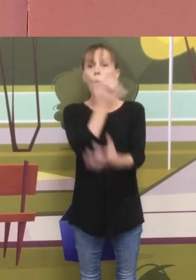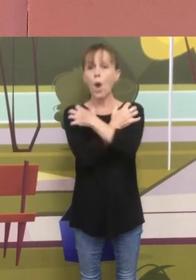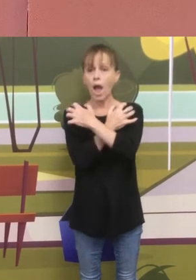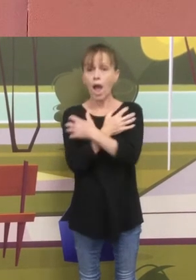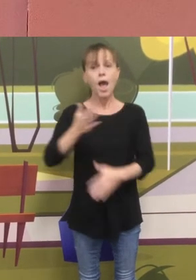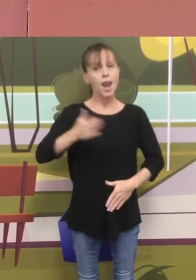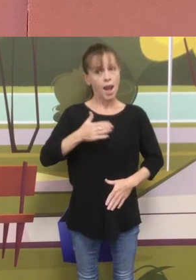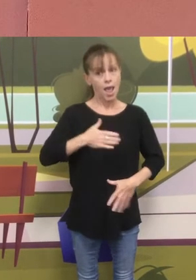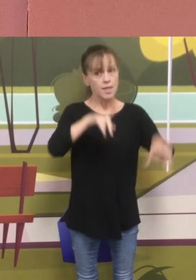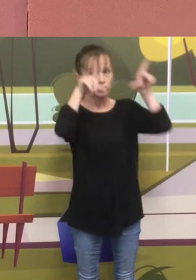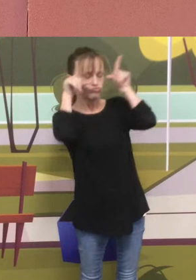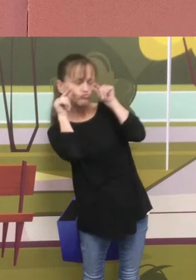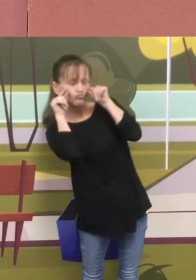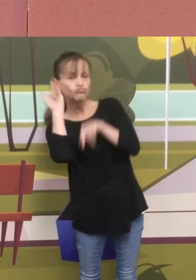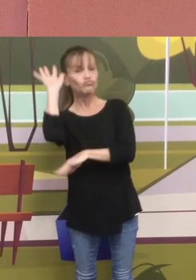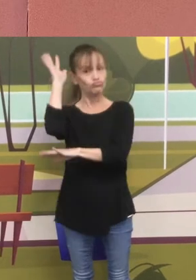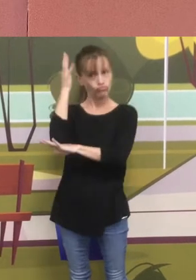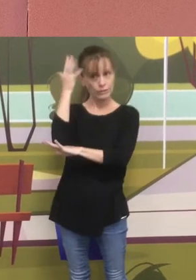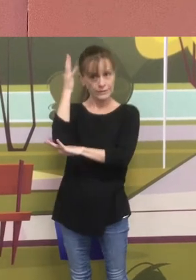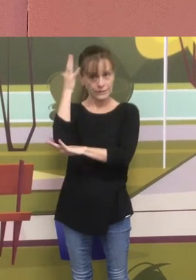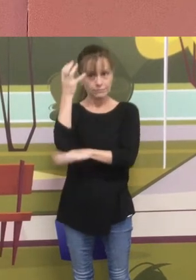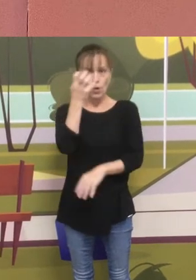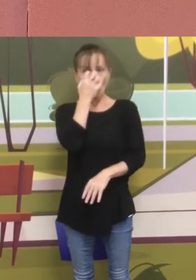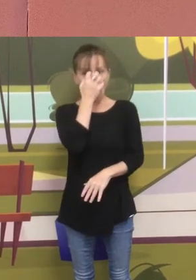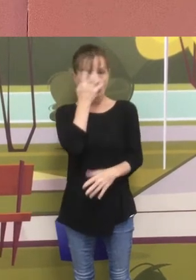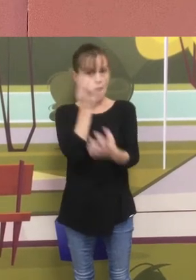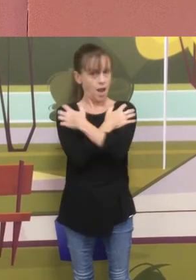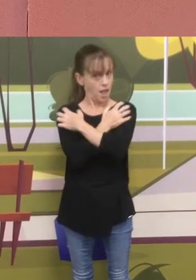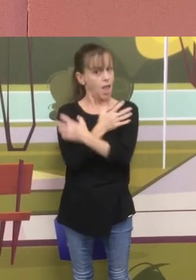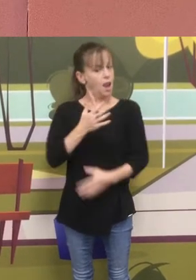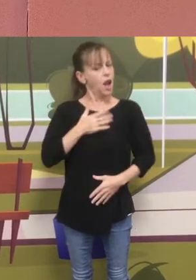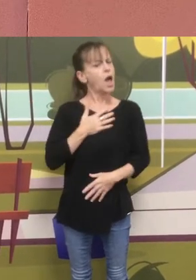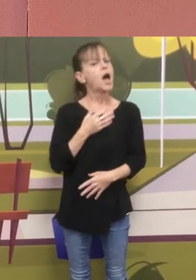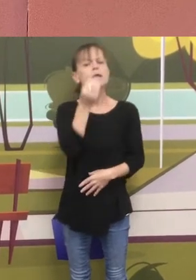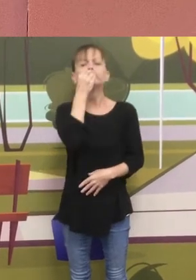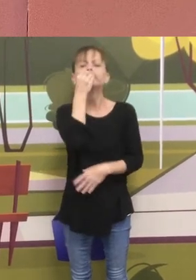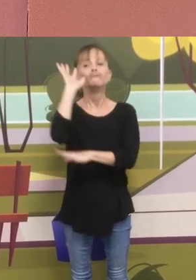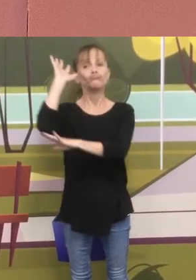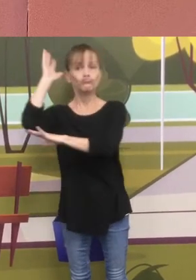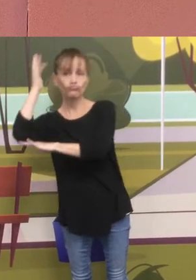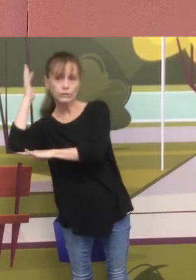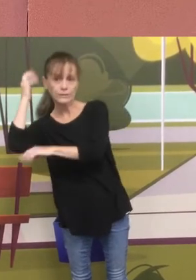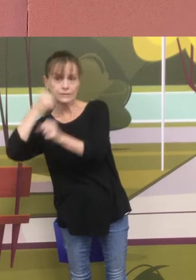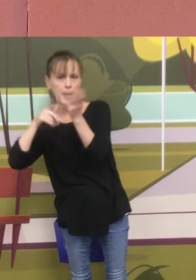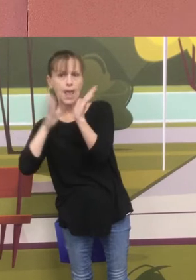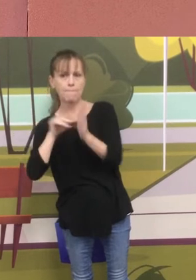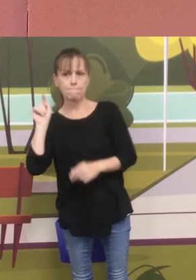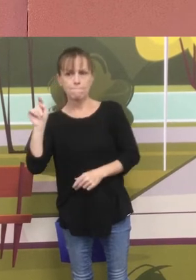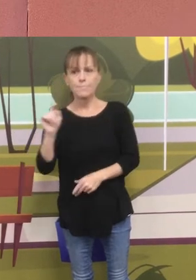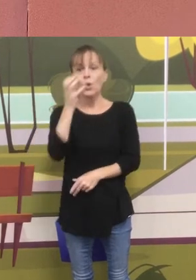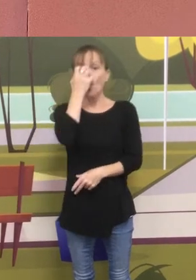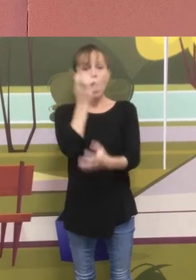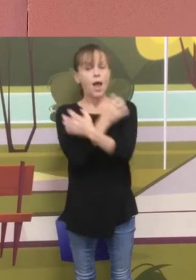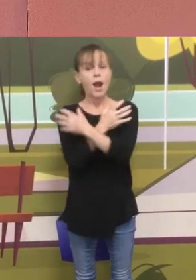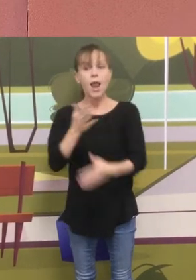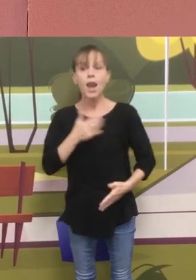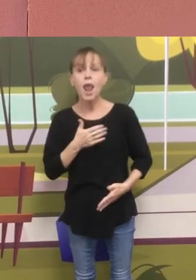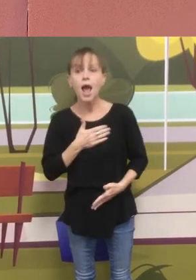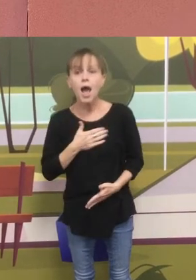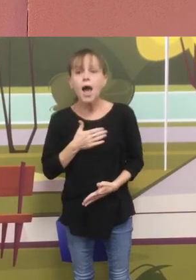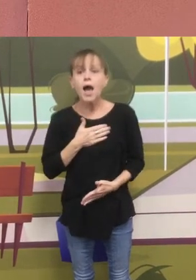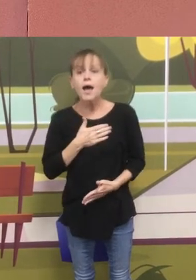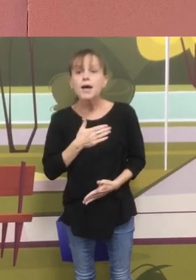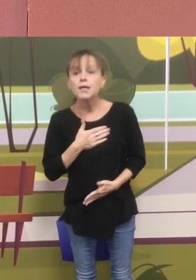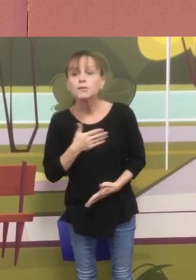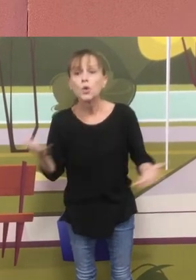Koalas like to sleep in trees, koalas like to eat gum leaves,